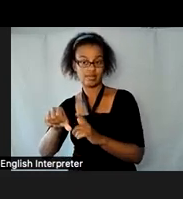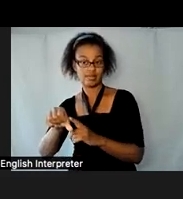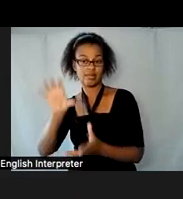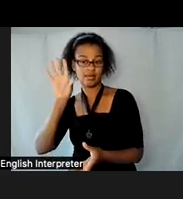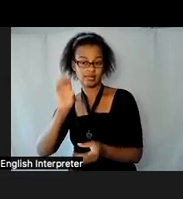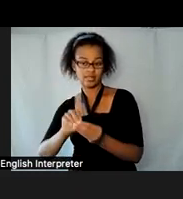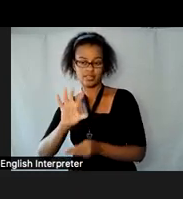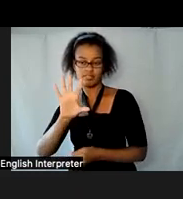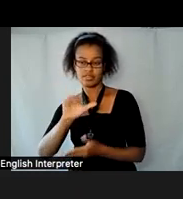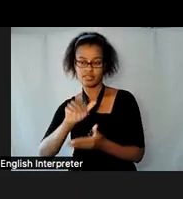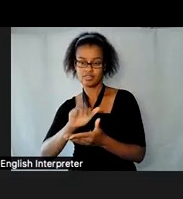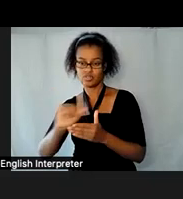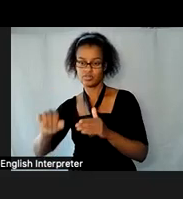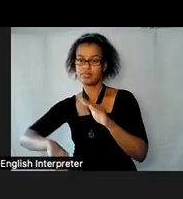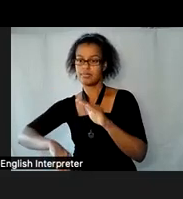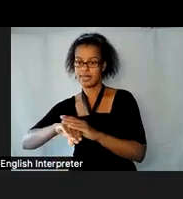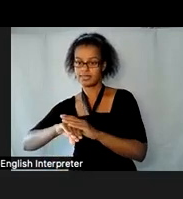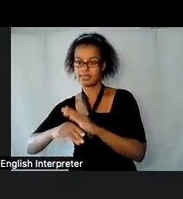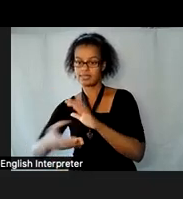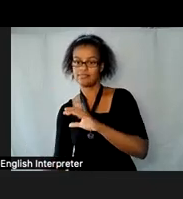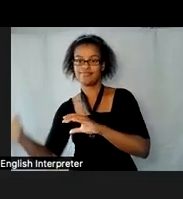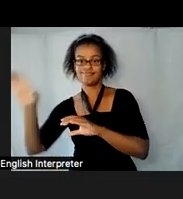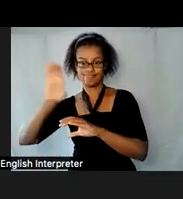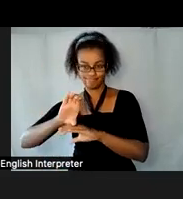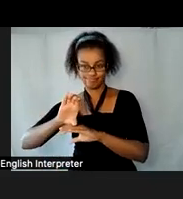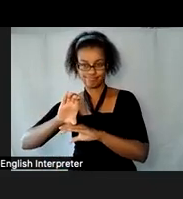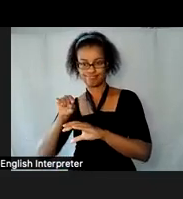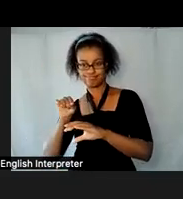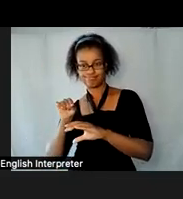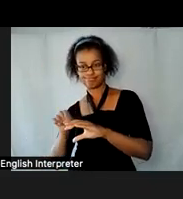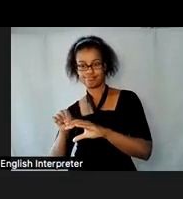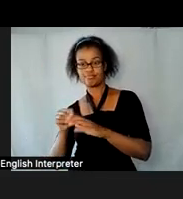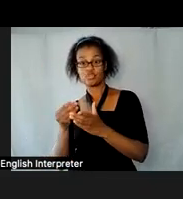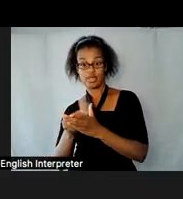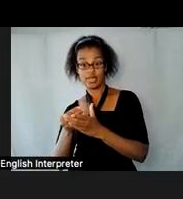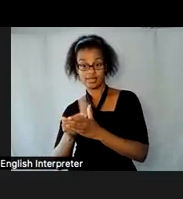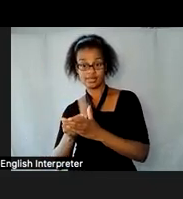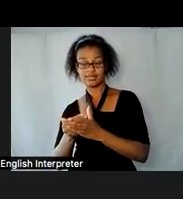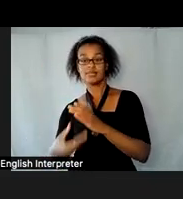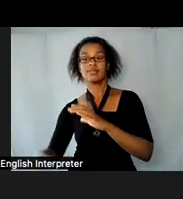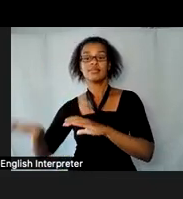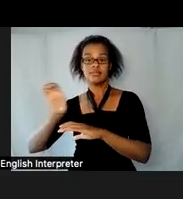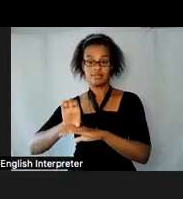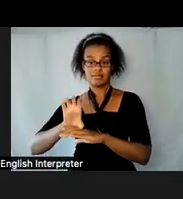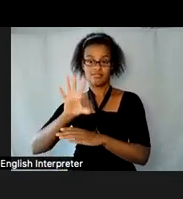And please, we can talk about it more if this is not clear in the q&a session set session